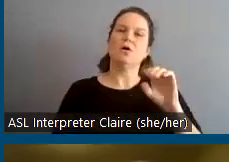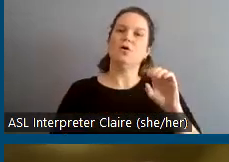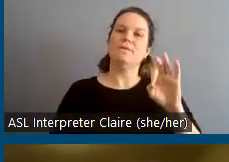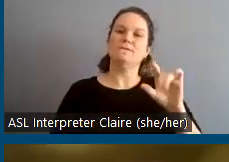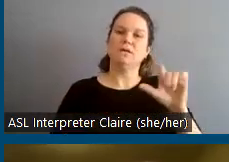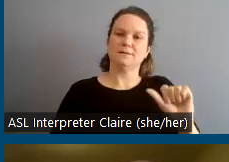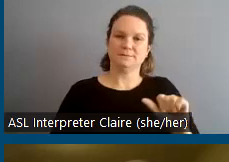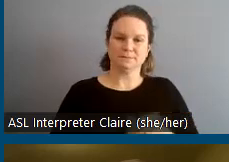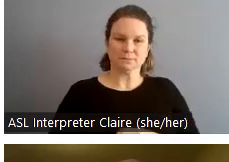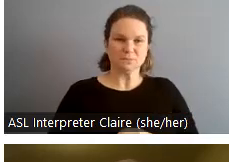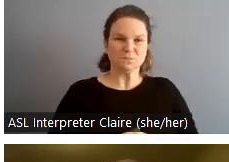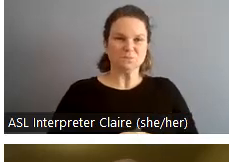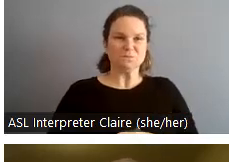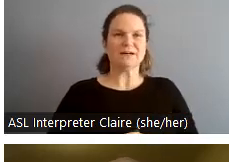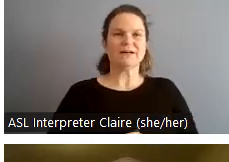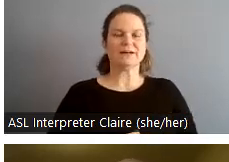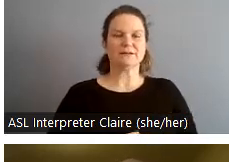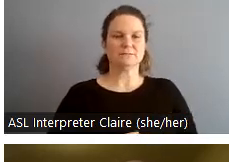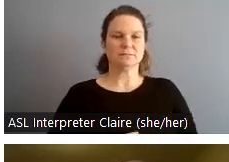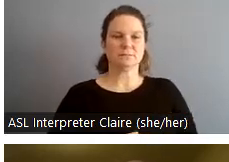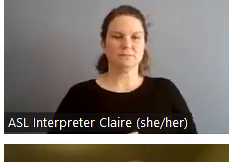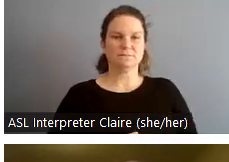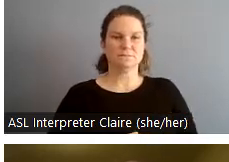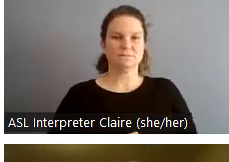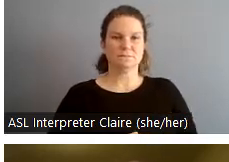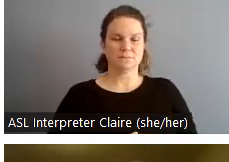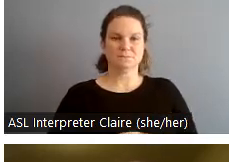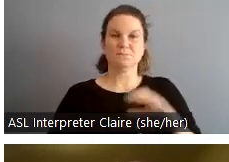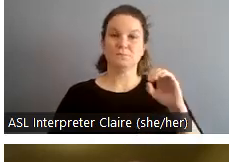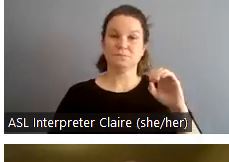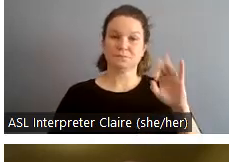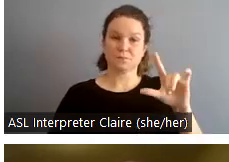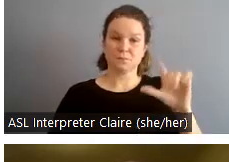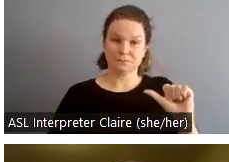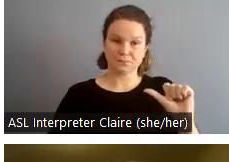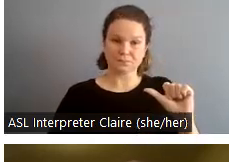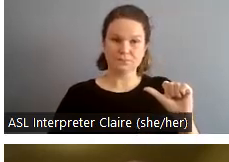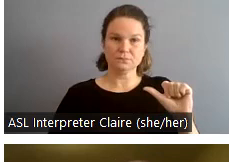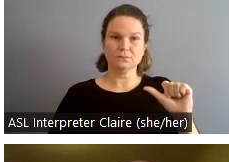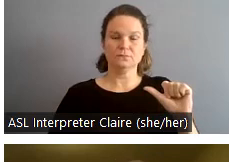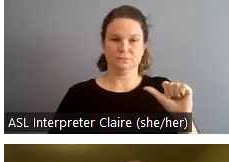and give us a new slide, Manuel.